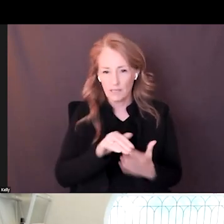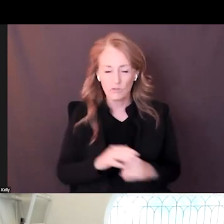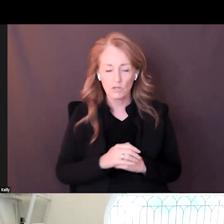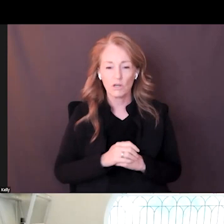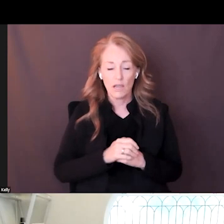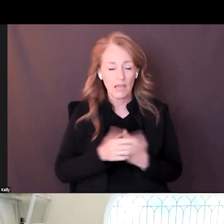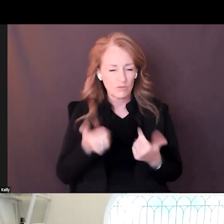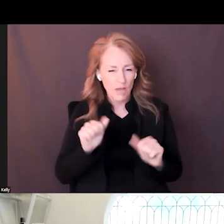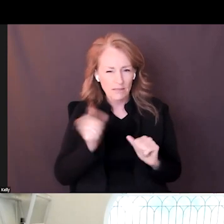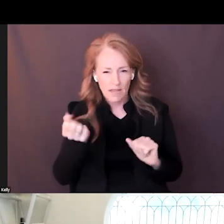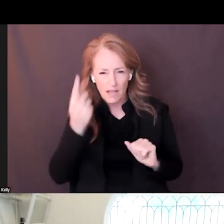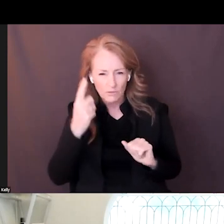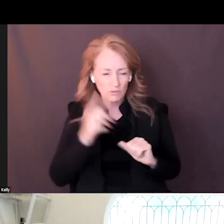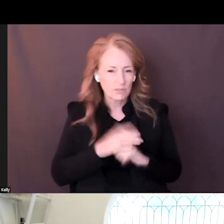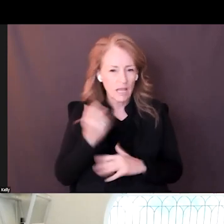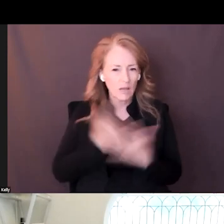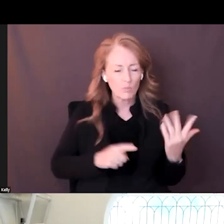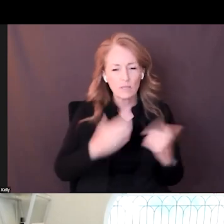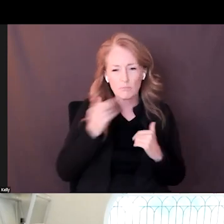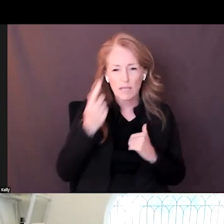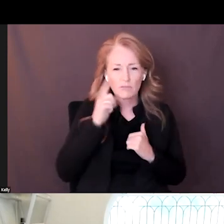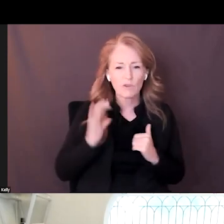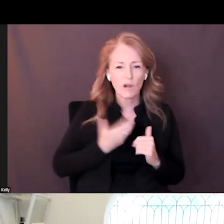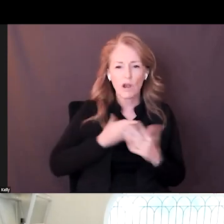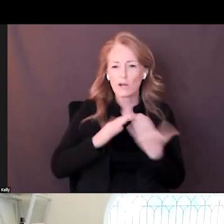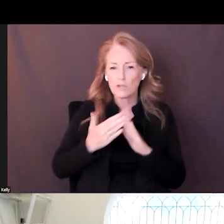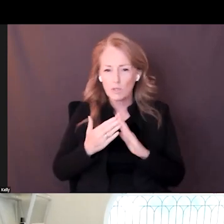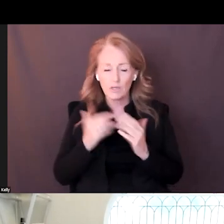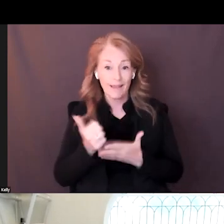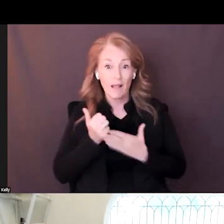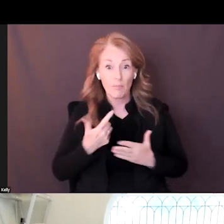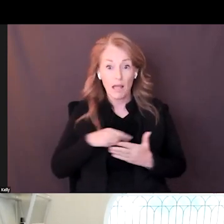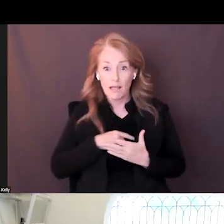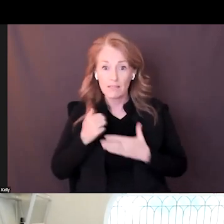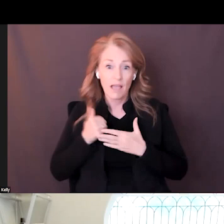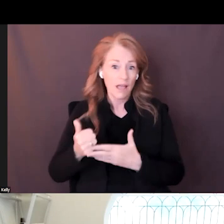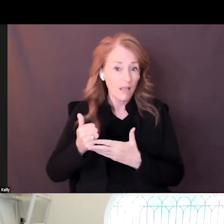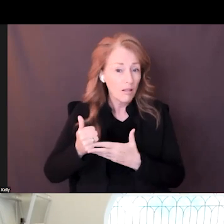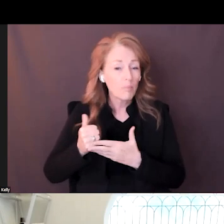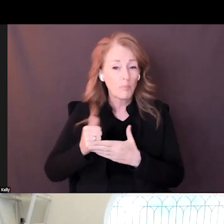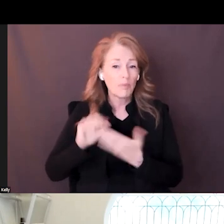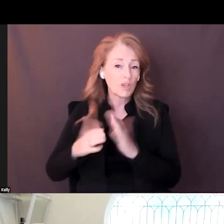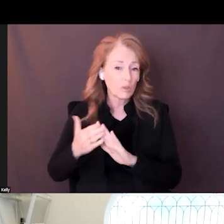IS THAT CAN HELP OUR RESIDENTS BEST AND PROVIDE THE APPROPRIATE